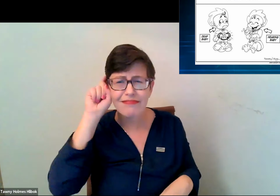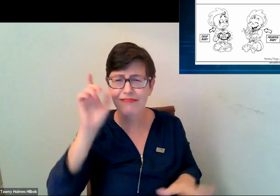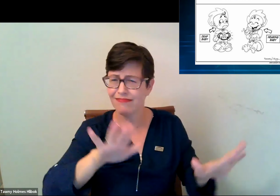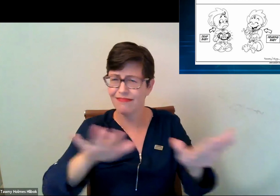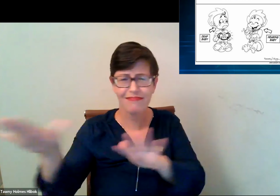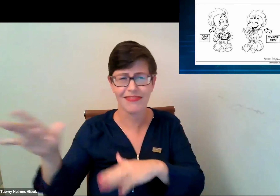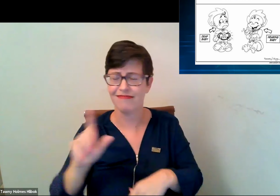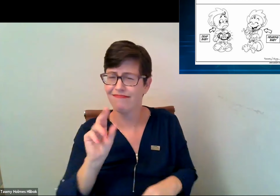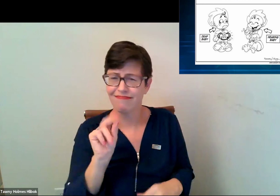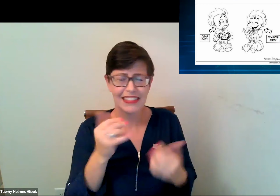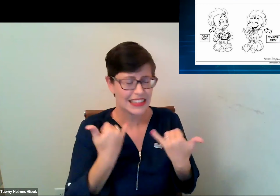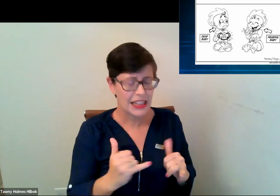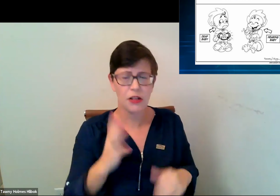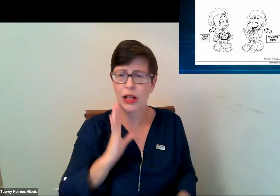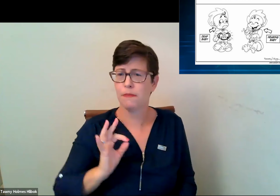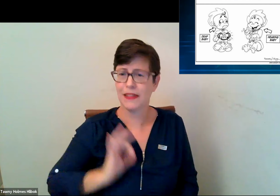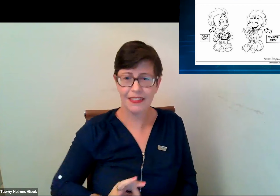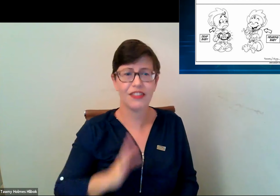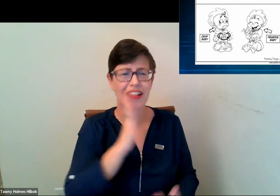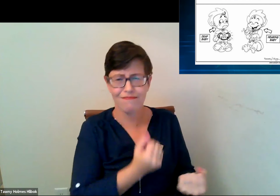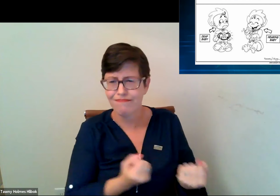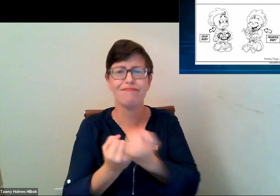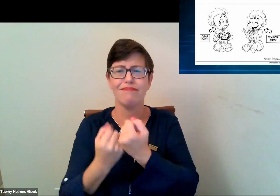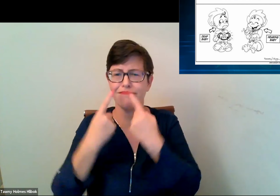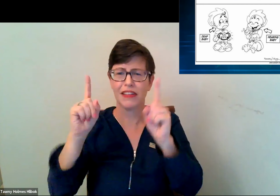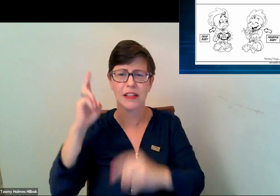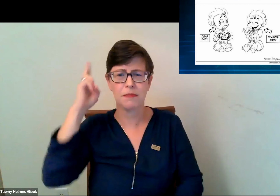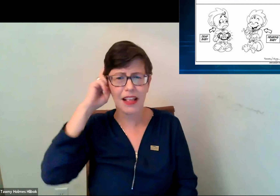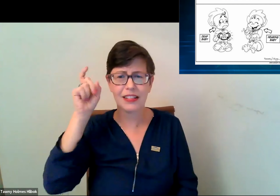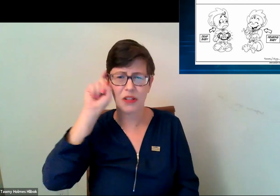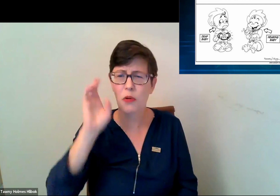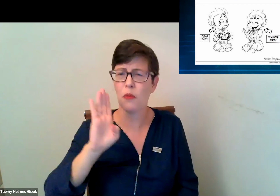we have all sorts of technologies for amplification but they still would continue to have.